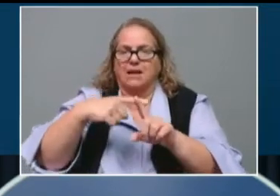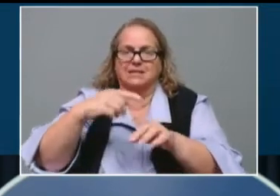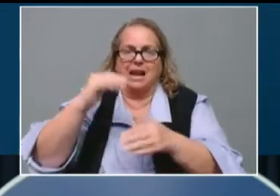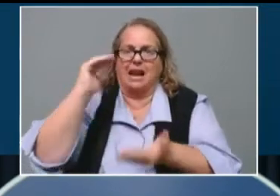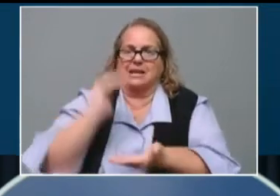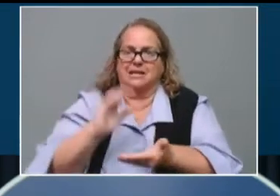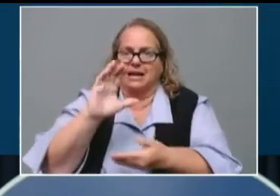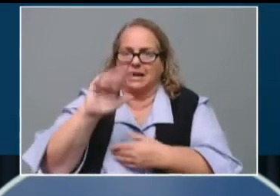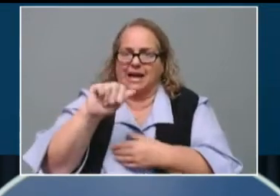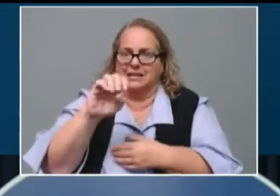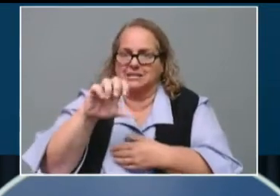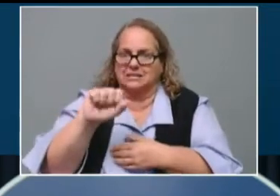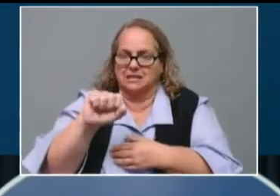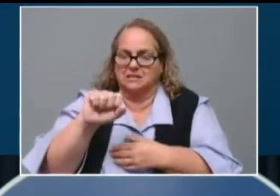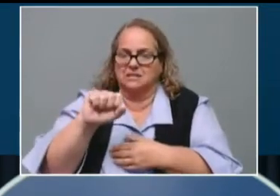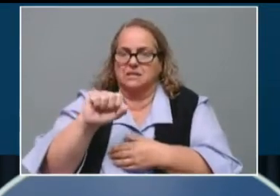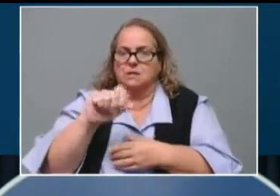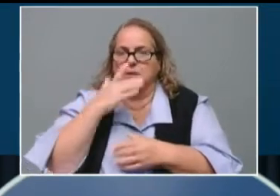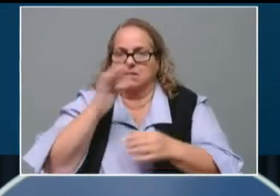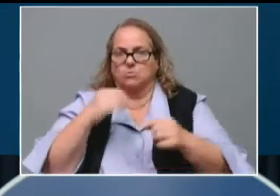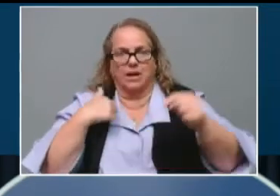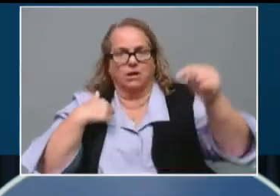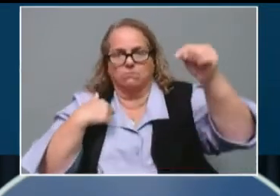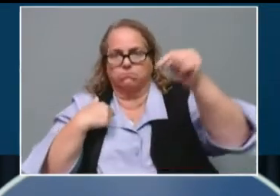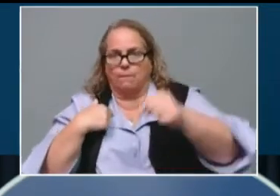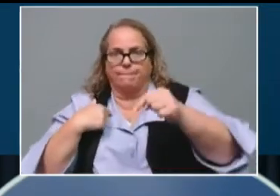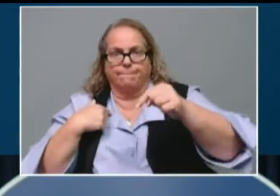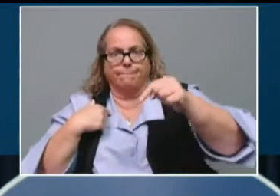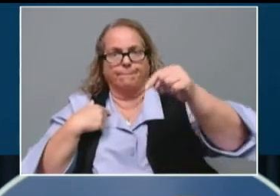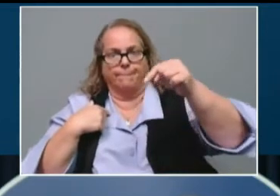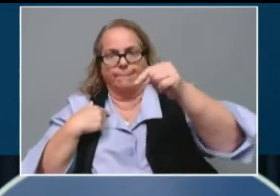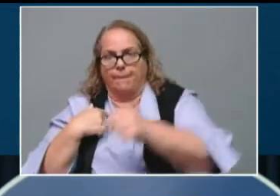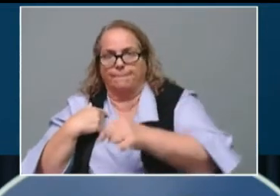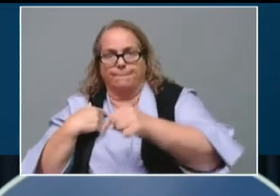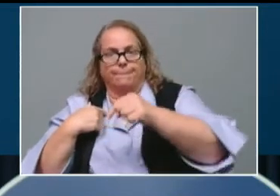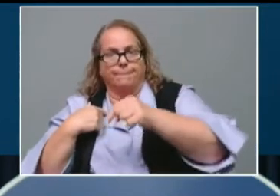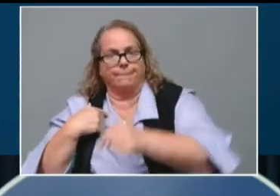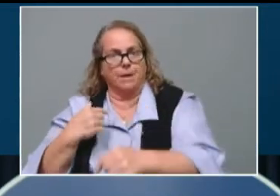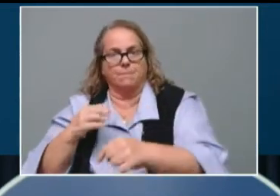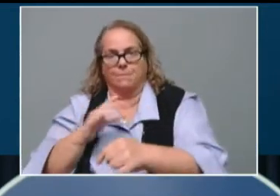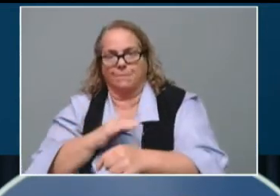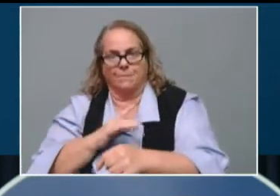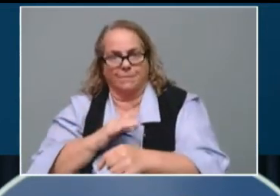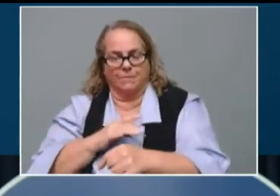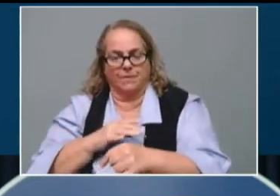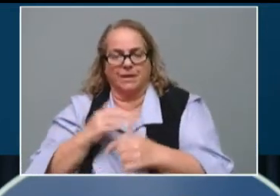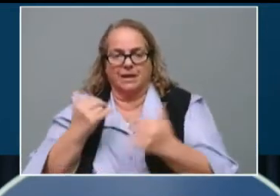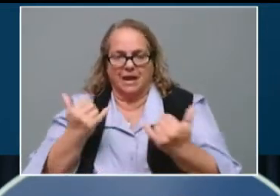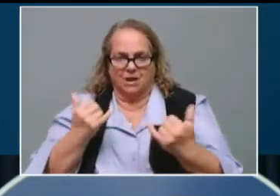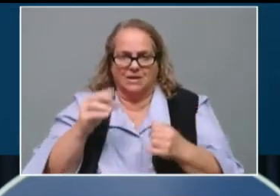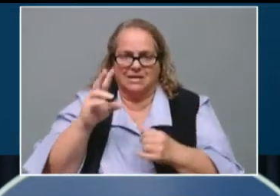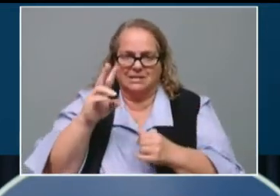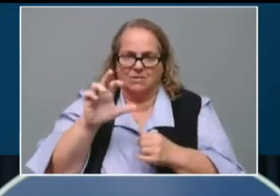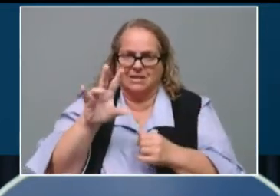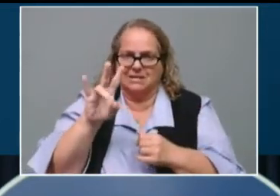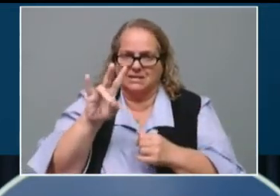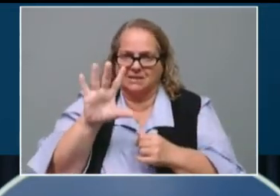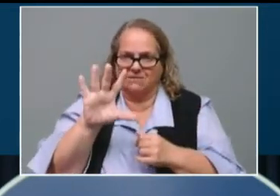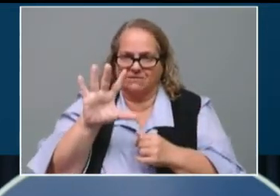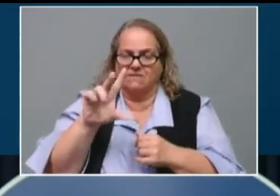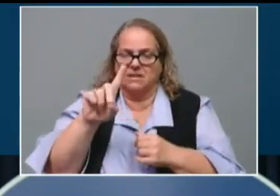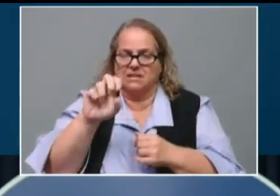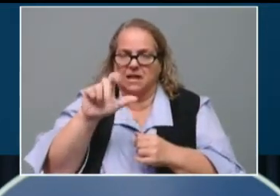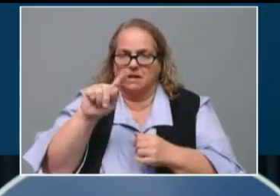over week this is about 675 is the delta between last week and the week